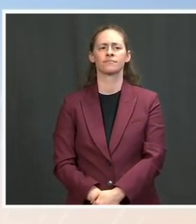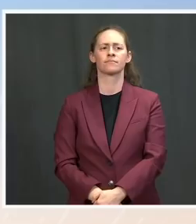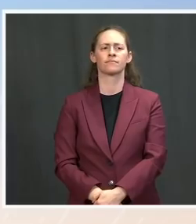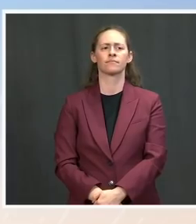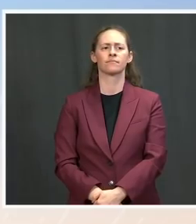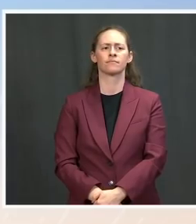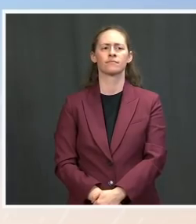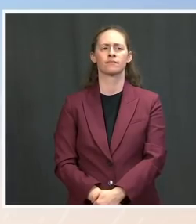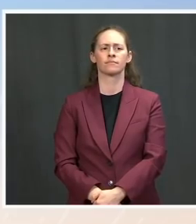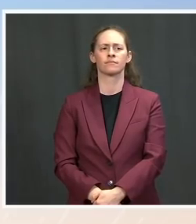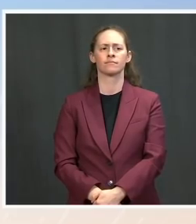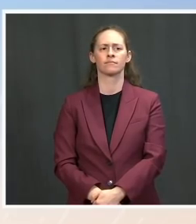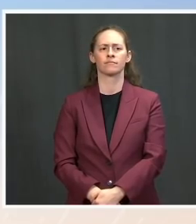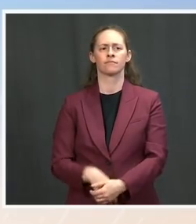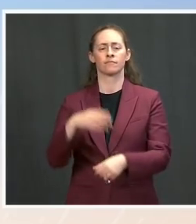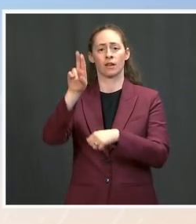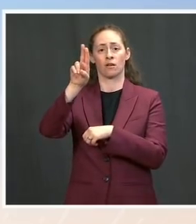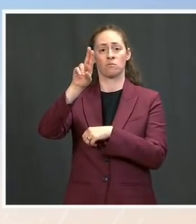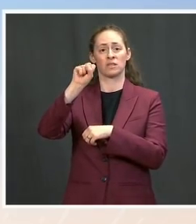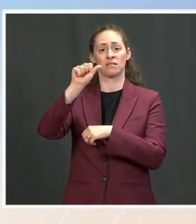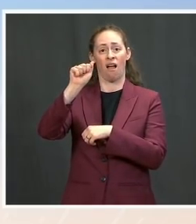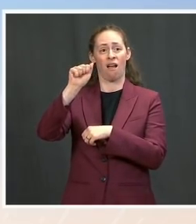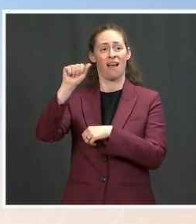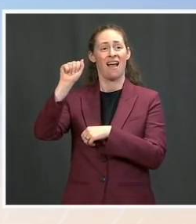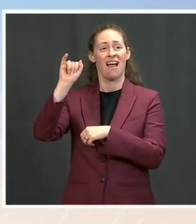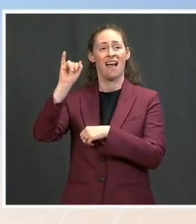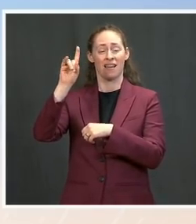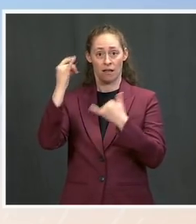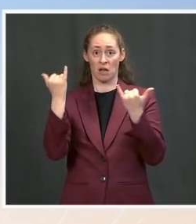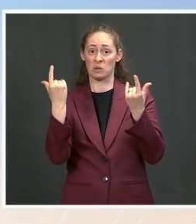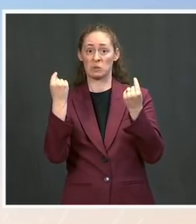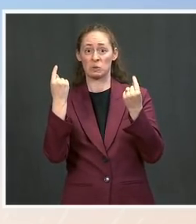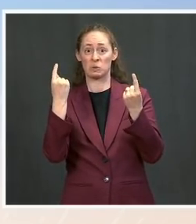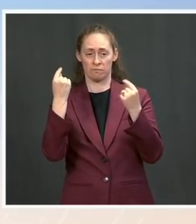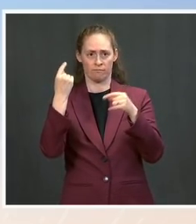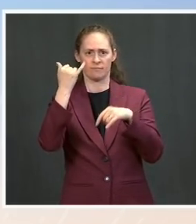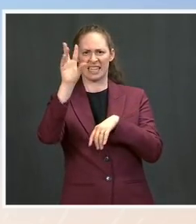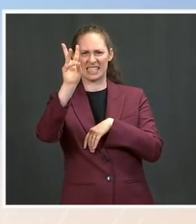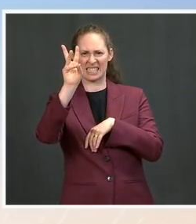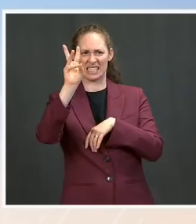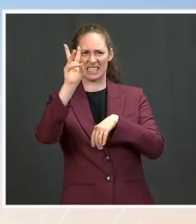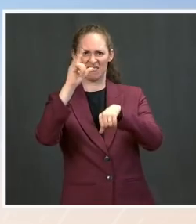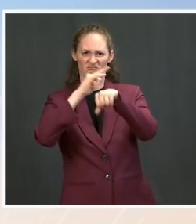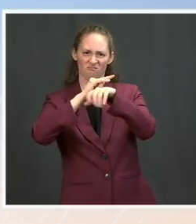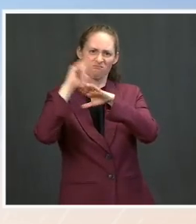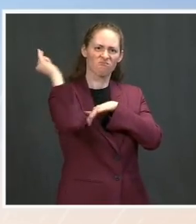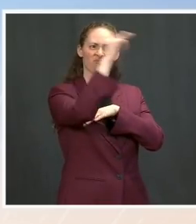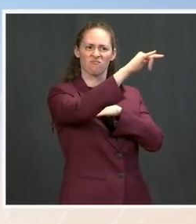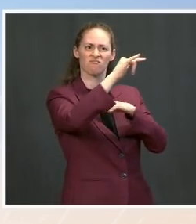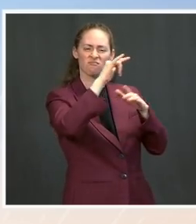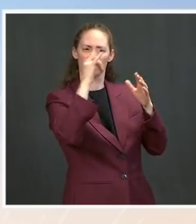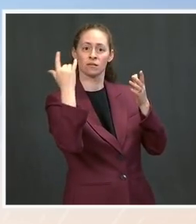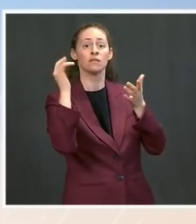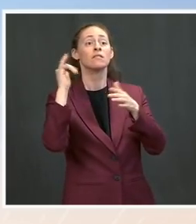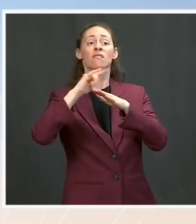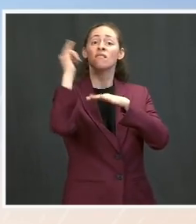five of which have already arrived in India. These flights include health supplies: oxygen and oxygen supplies, N95 masks,